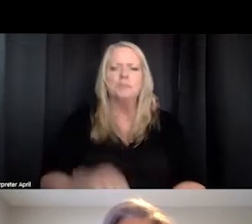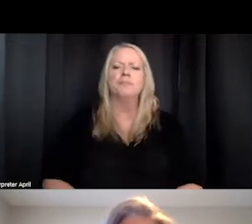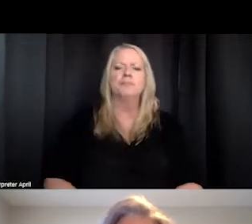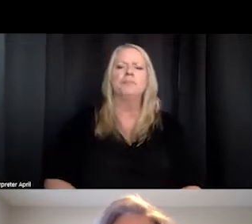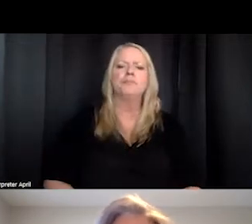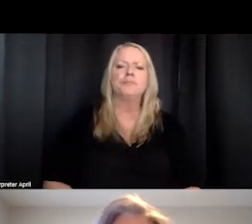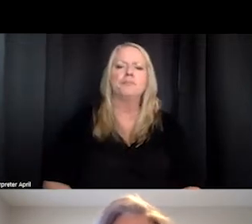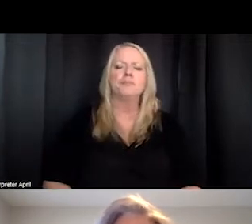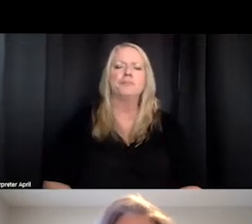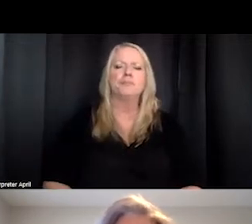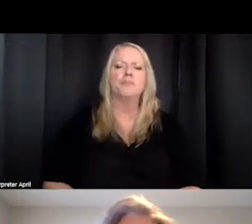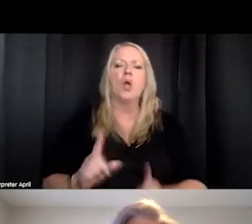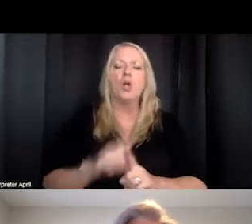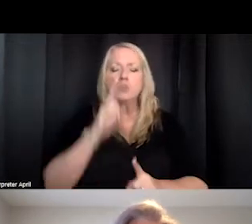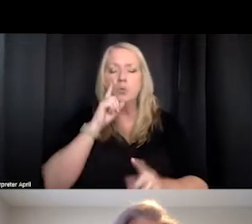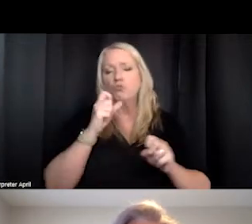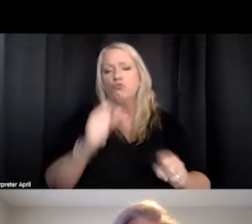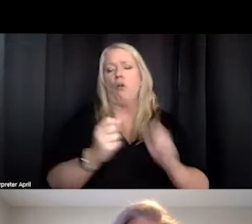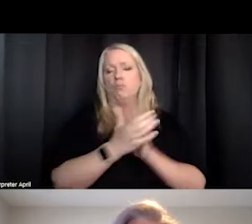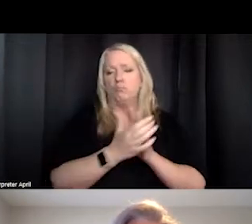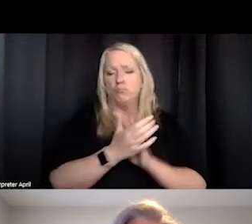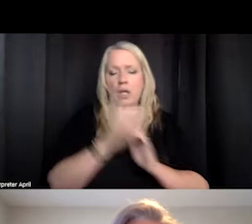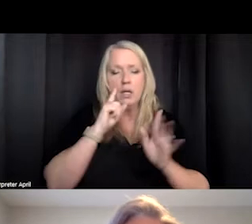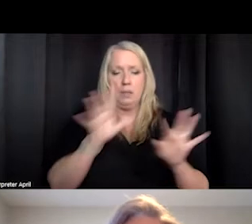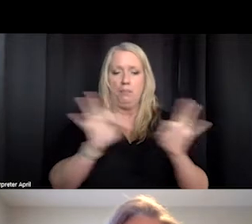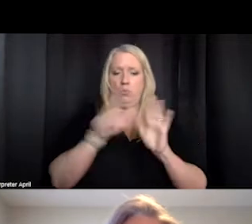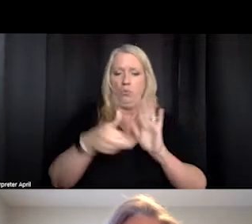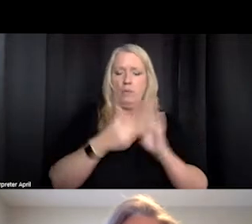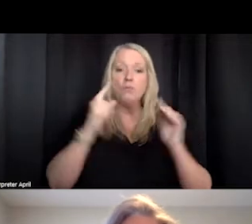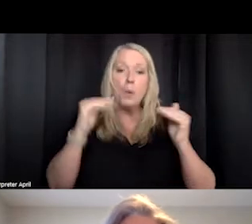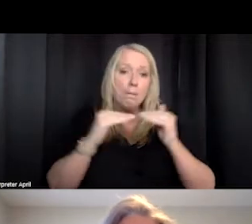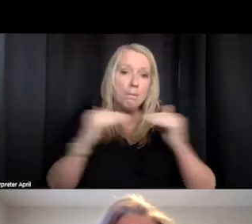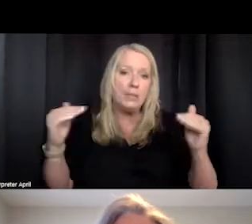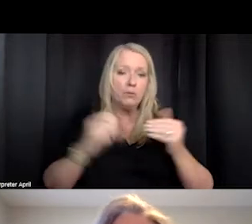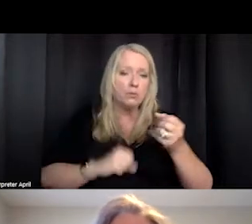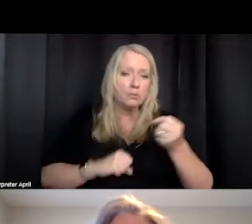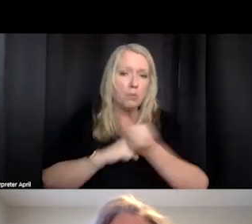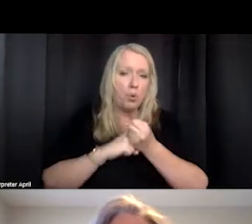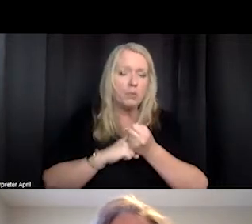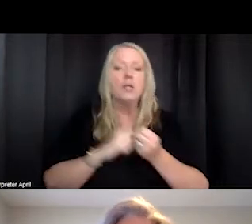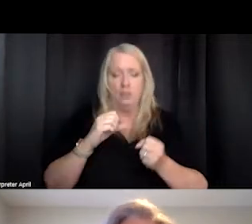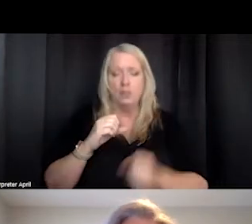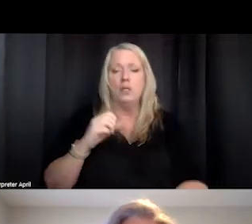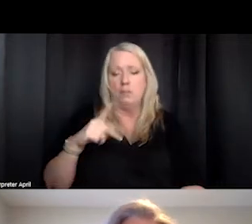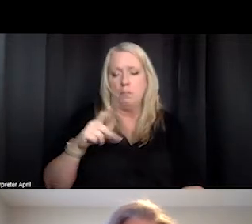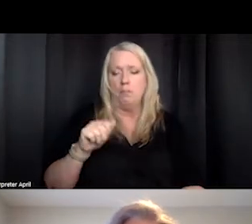A REAL SHOUTOUT AROUND IMPORTANT ROLE THAT PEER SUPPORTERS CAN HAVE. AS PARA PROFESSIONALS ON